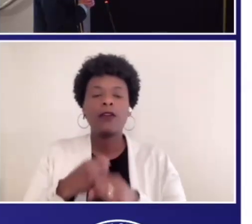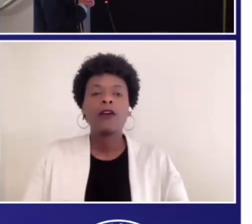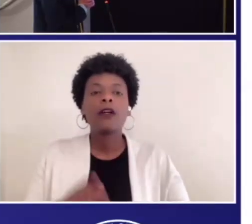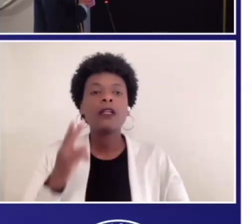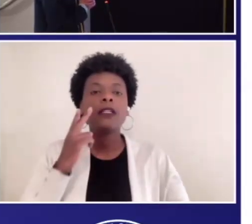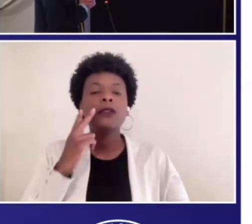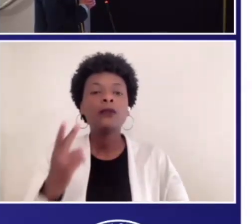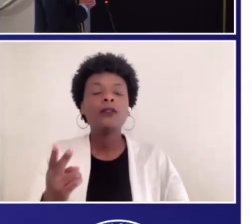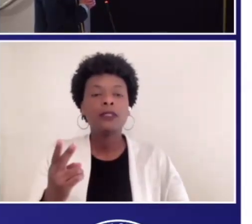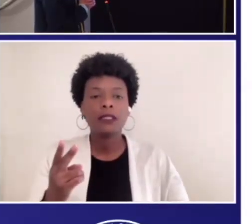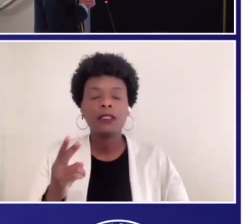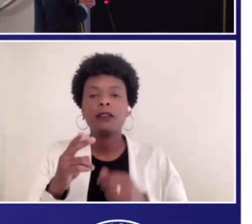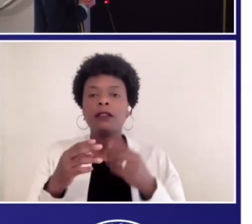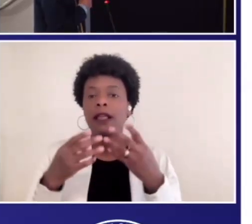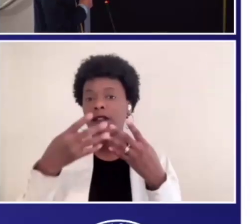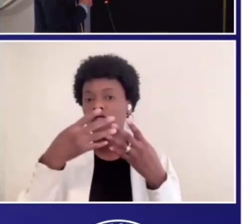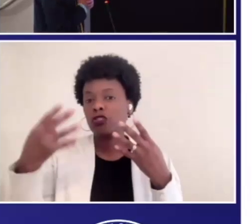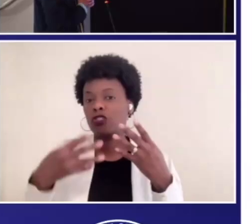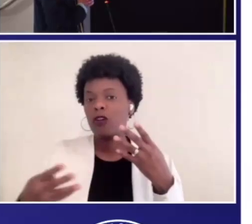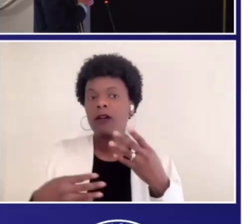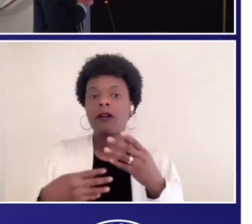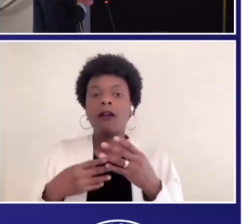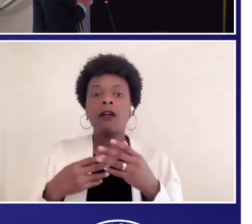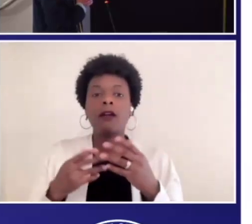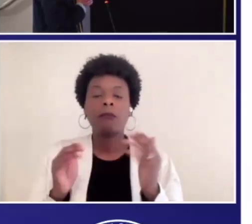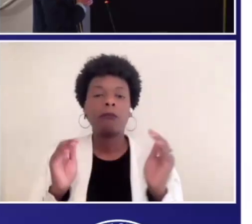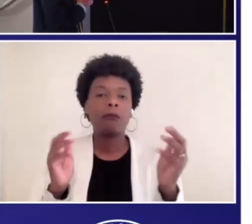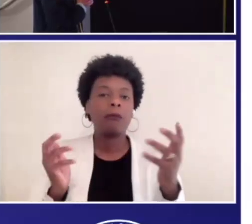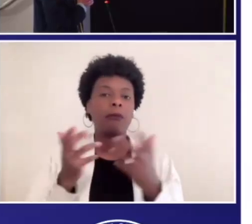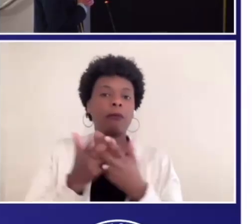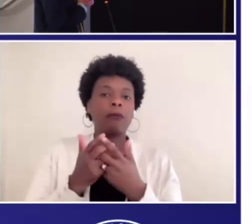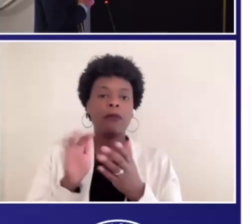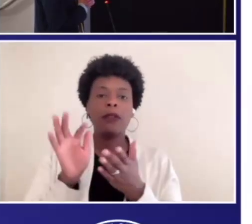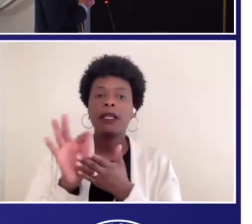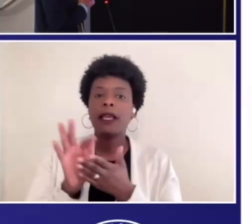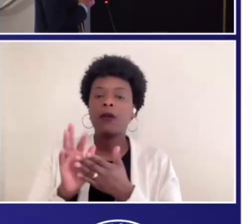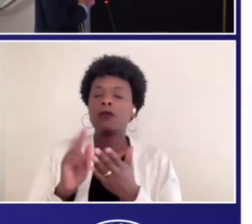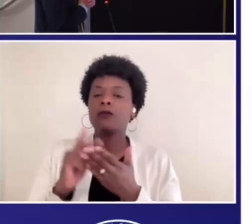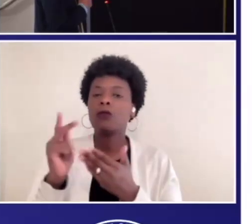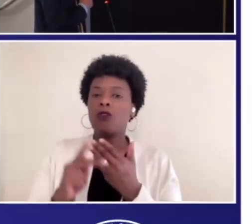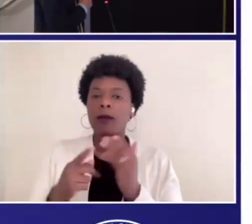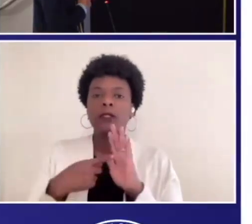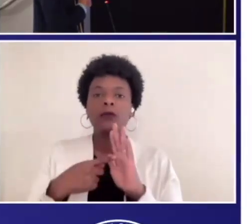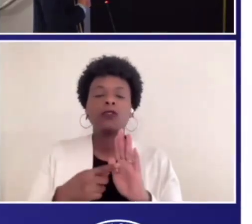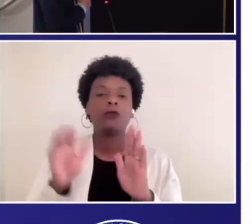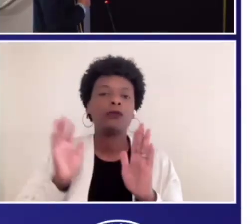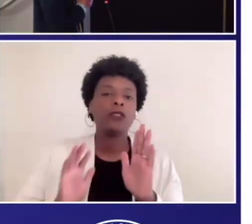roughly mirrors -- this enrollment chart roughly mirrors the counts of programs that we showed previously. Again, law, medicine,